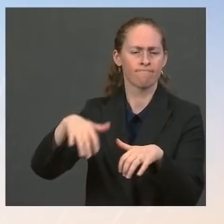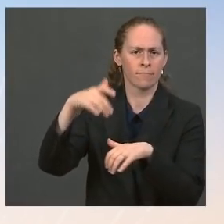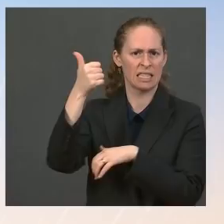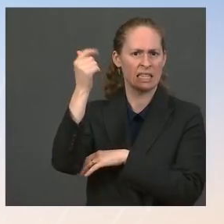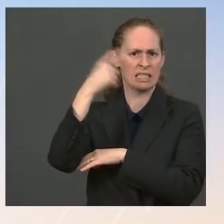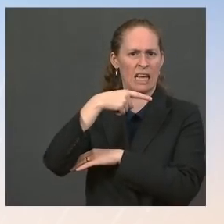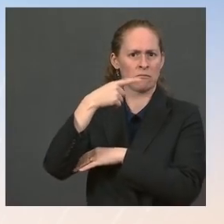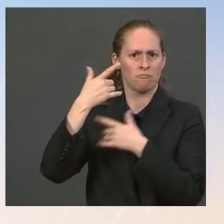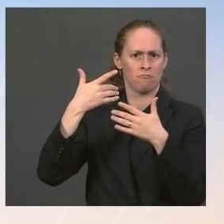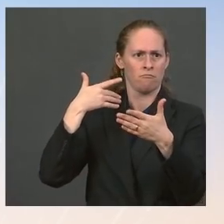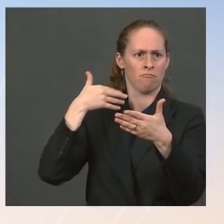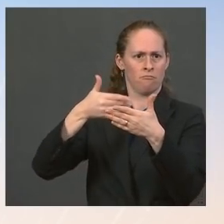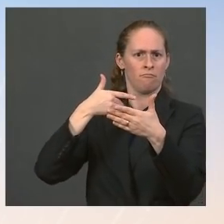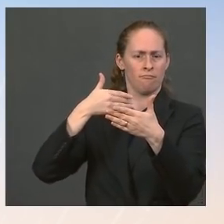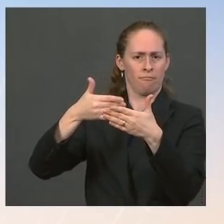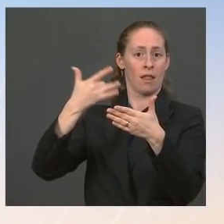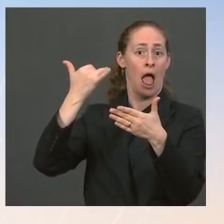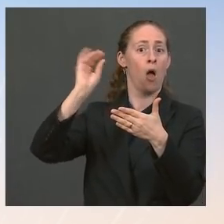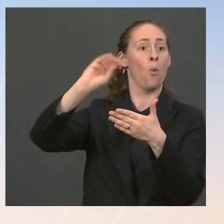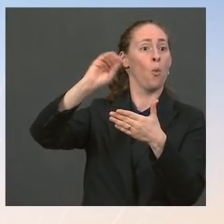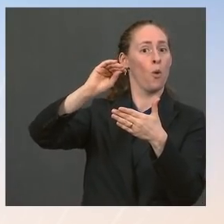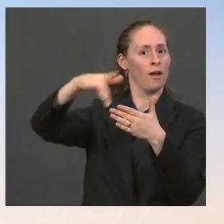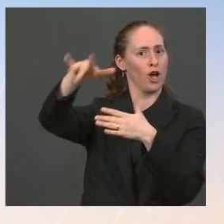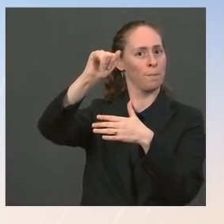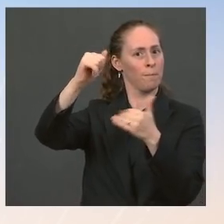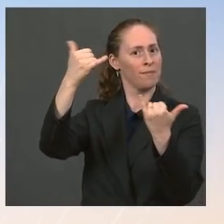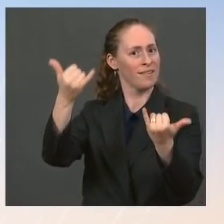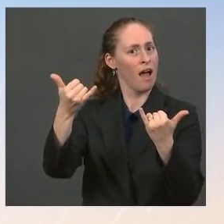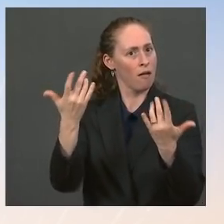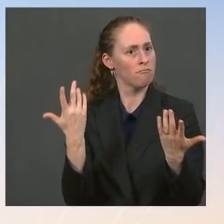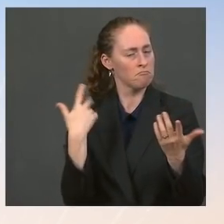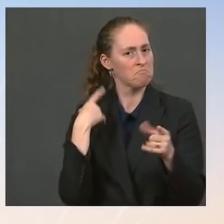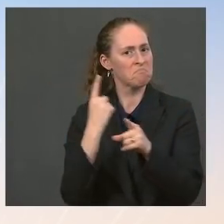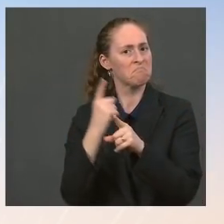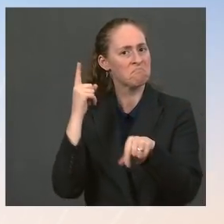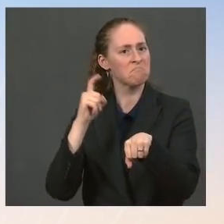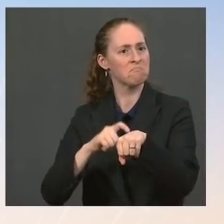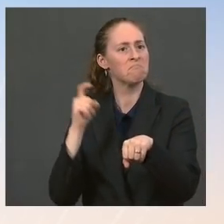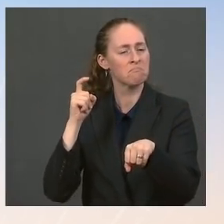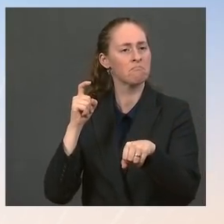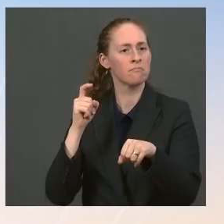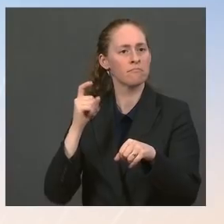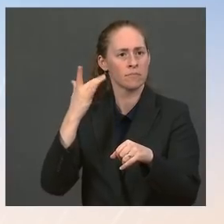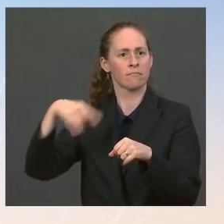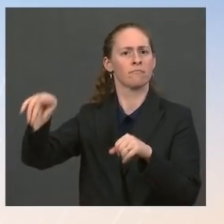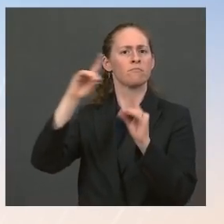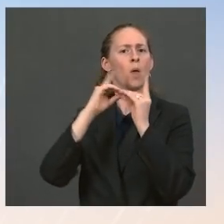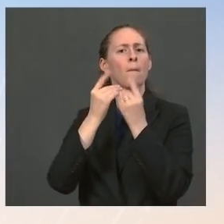And that was because of the Department of Homeland Security's assets,